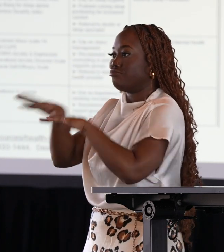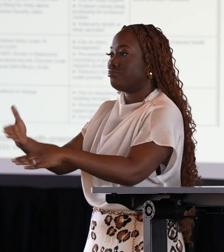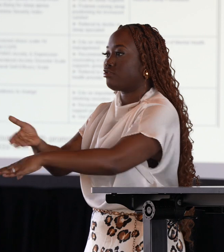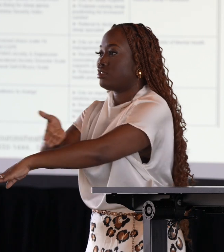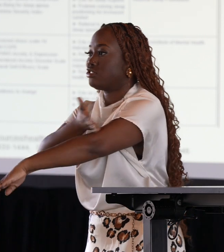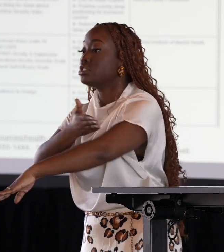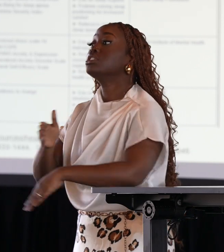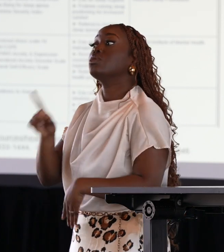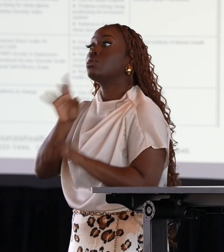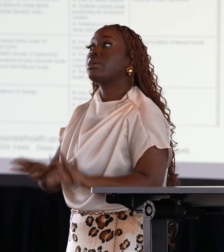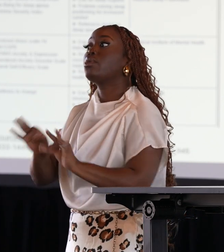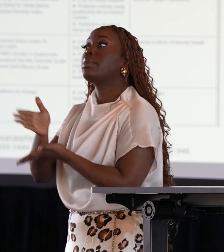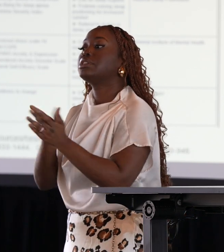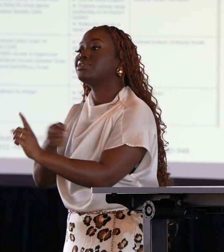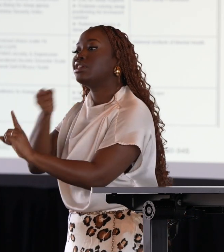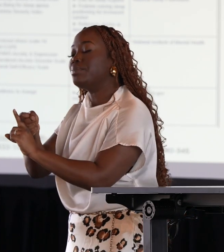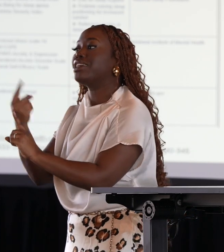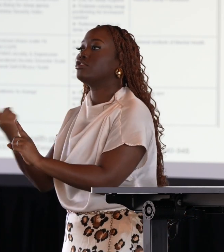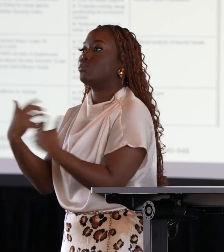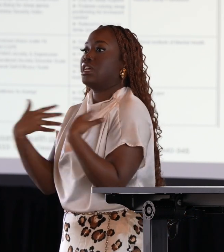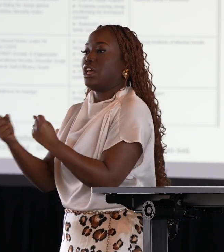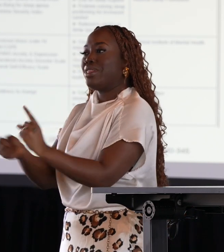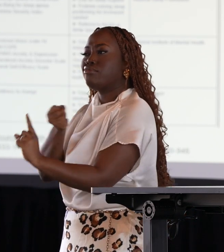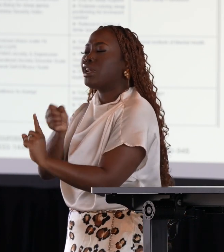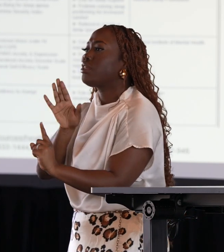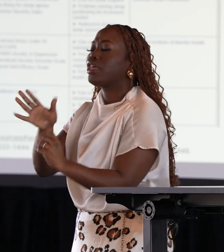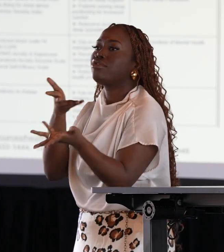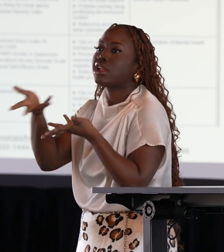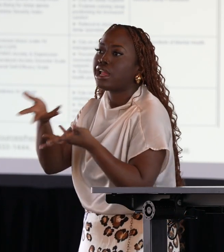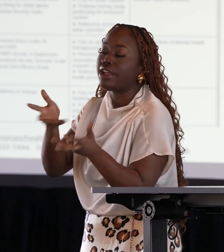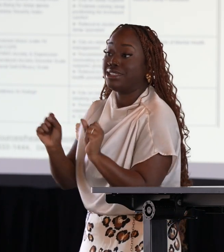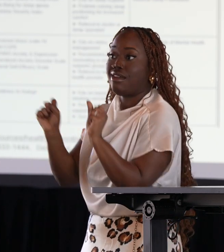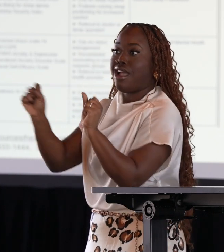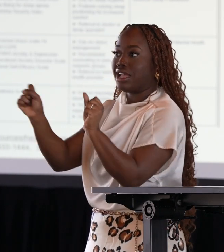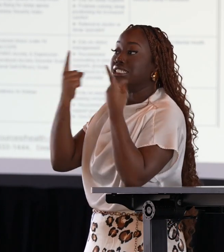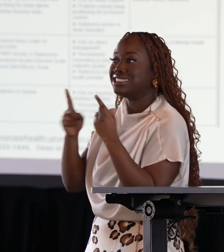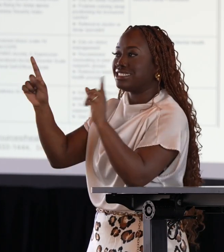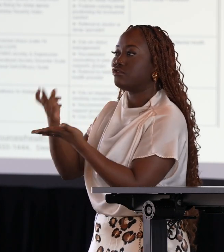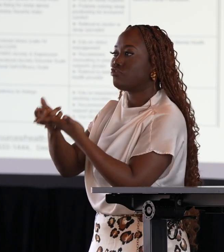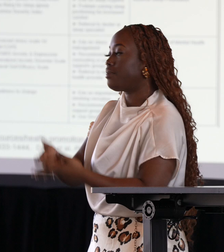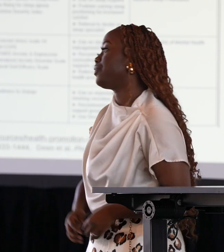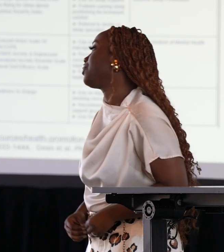important pieces that impact someone's health and impacts their engagement in exercise and success in rehab. Across the